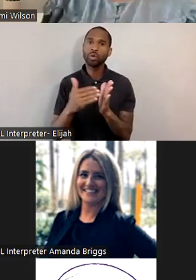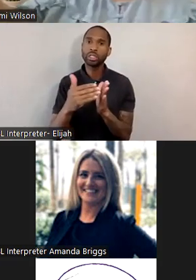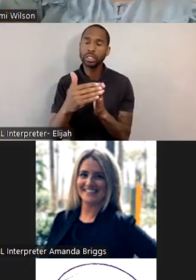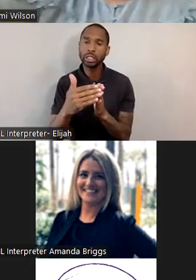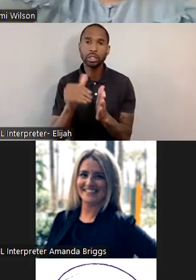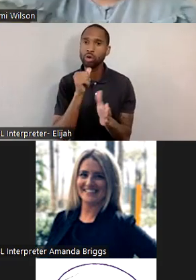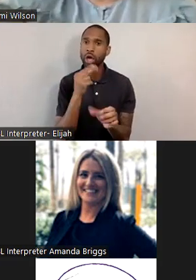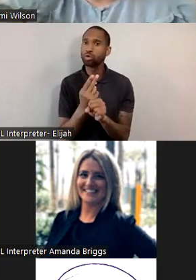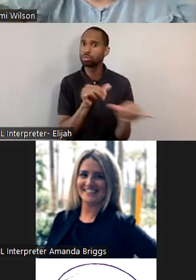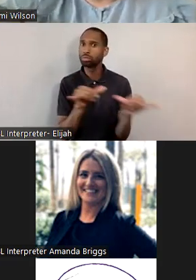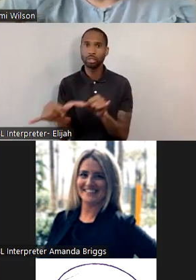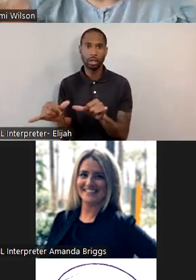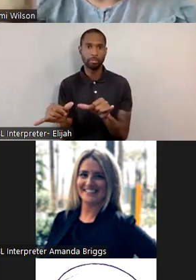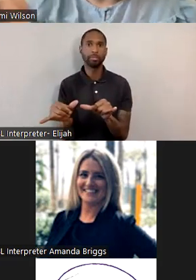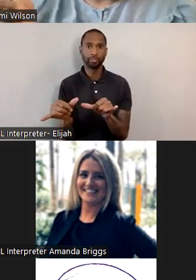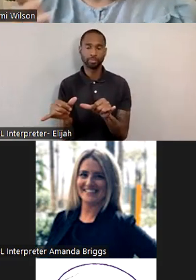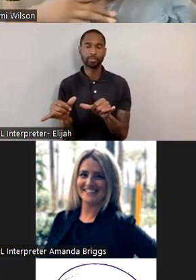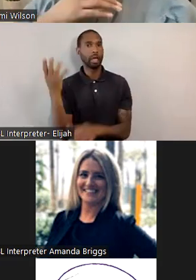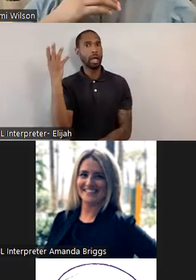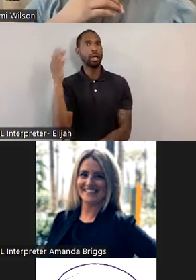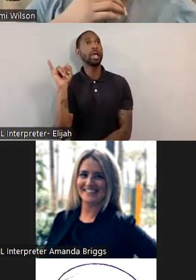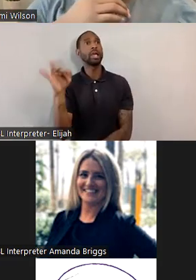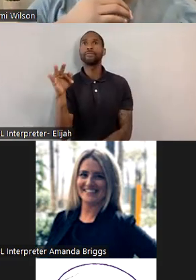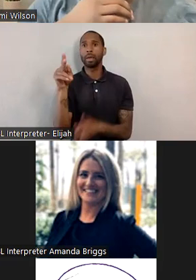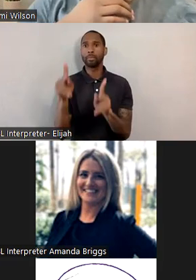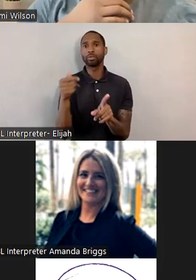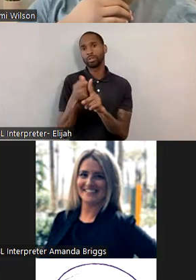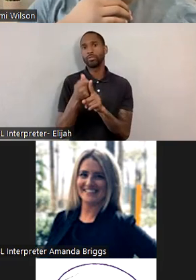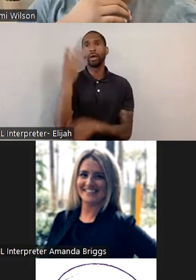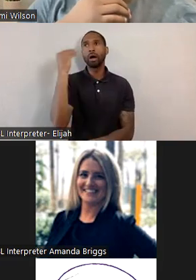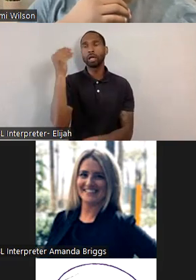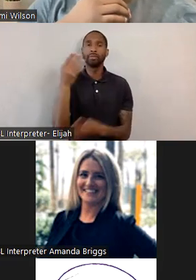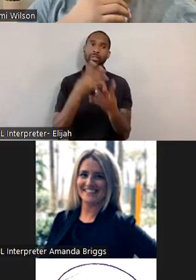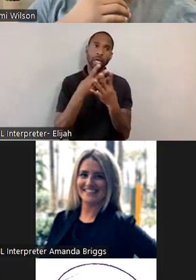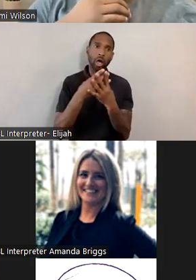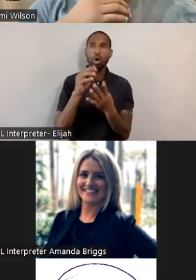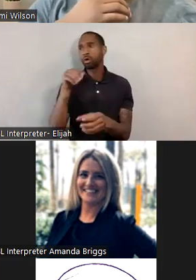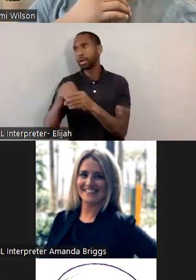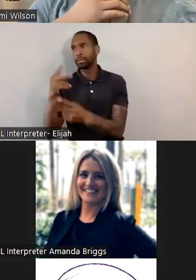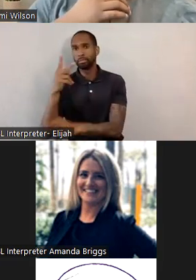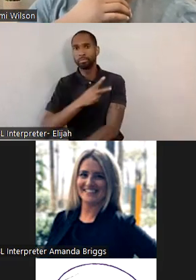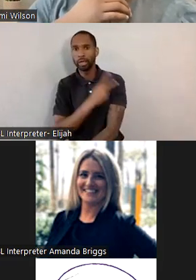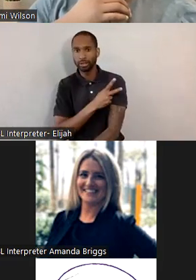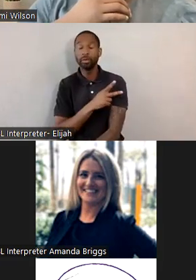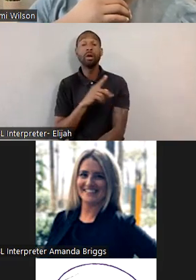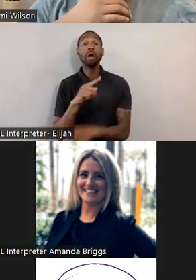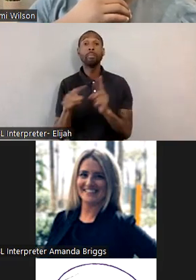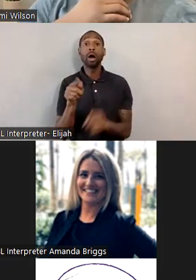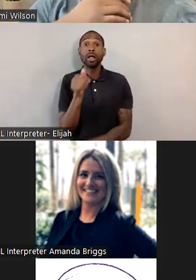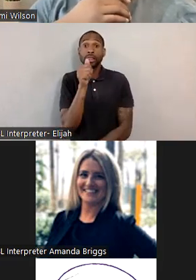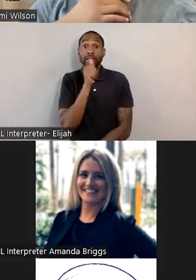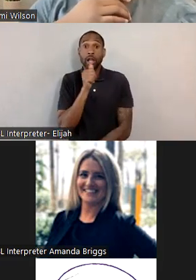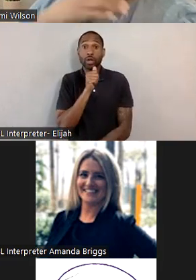they would have outside. So with our tolerance being lowered,